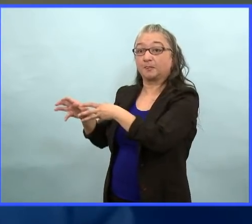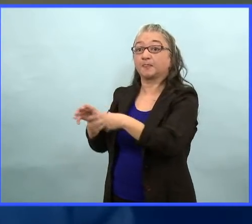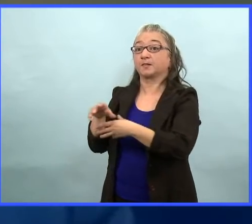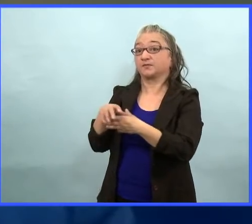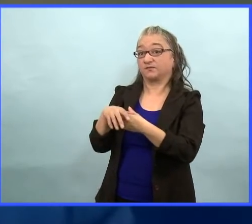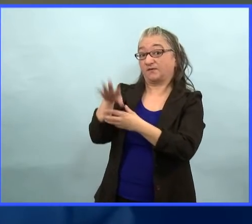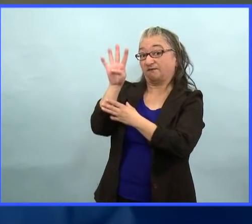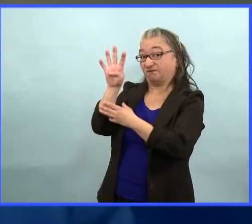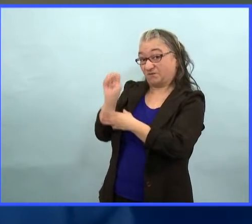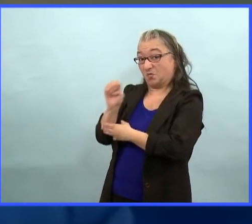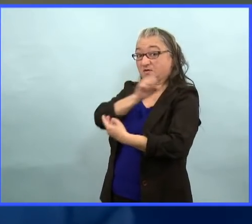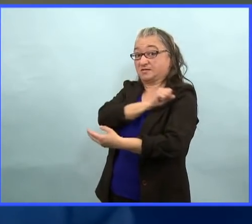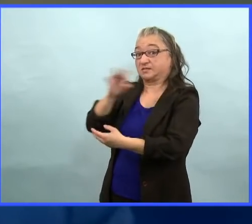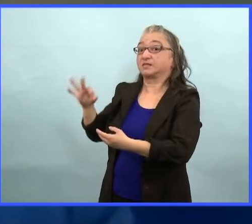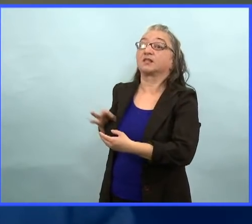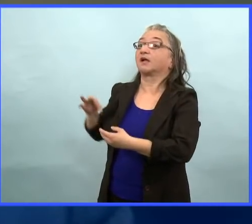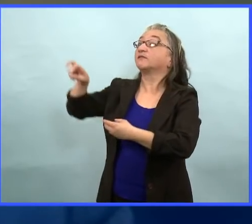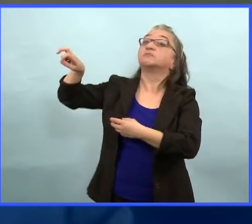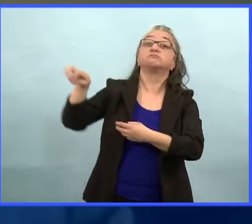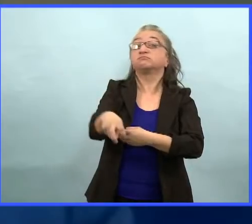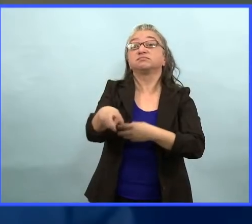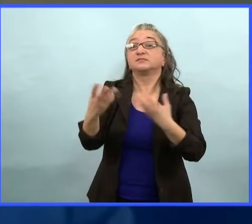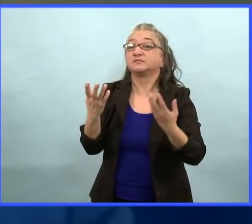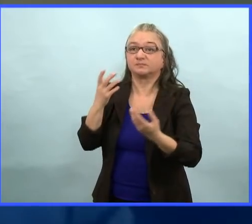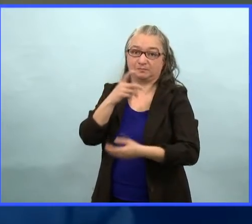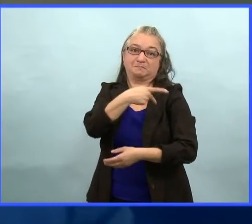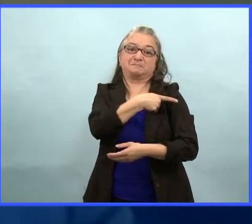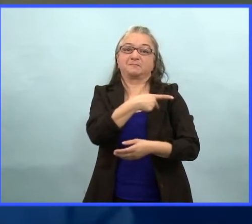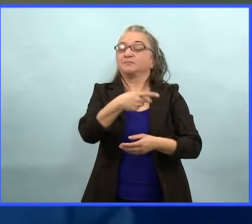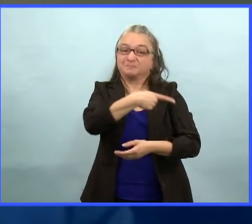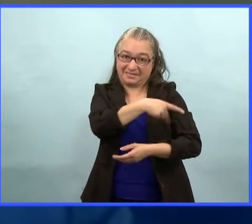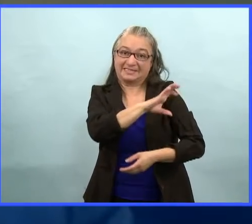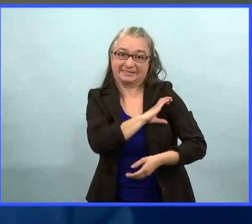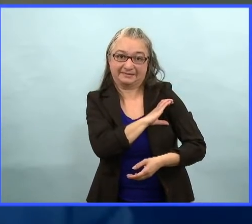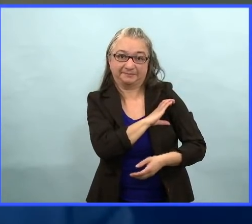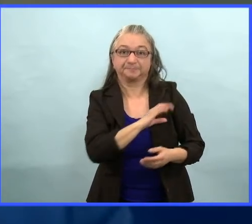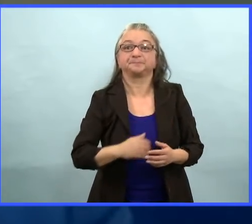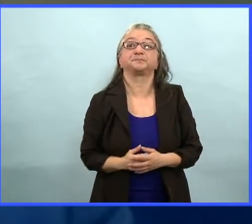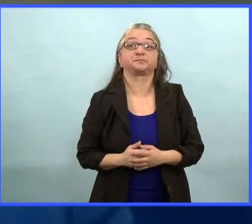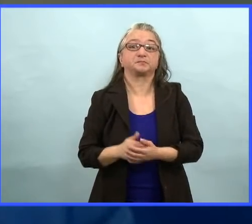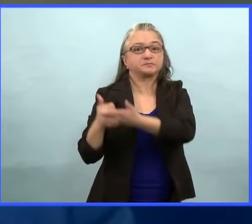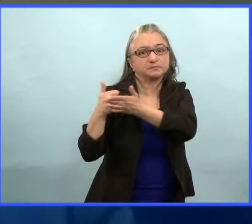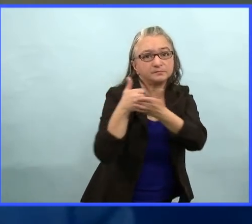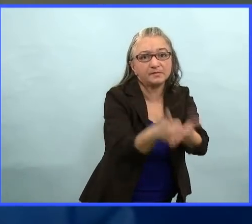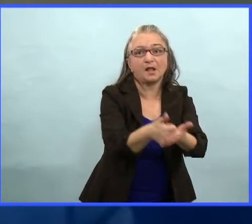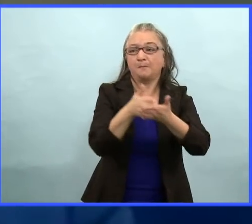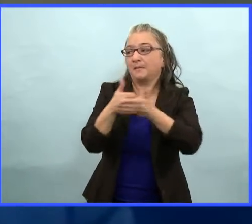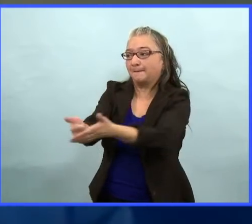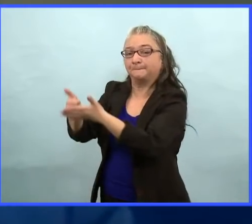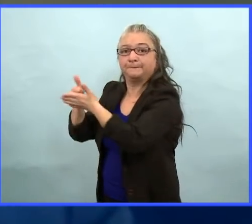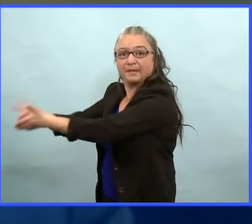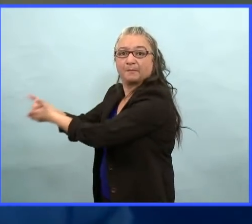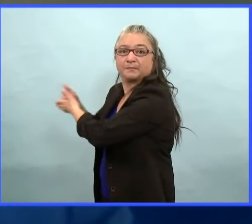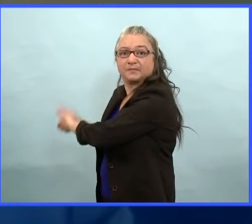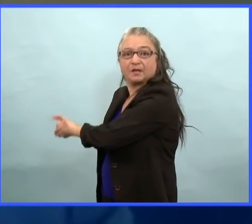this includes certified and uncertified healthcare aides and nurses we continue to recruit and train